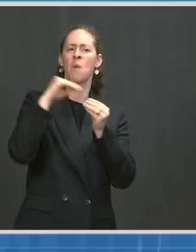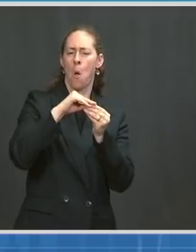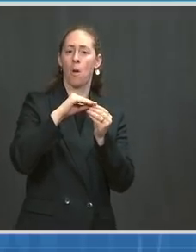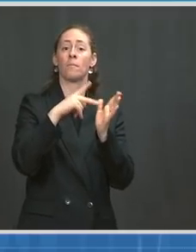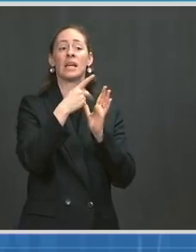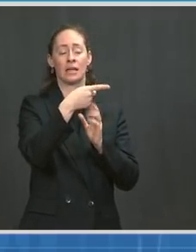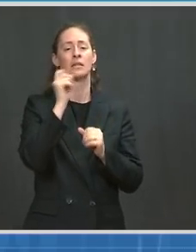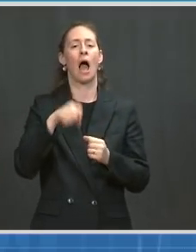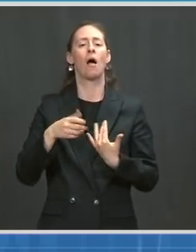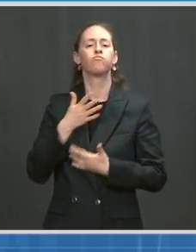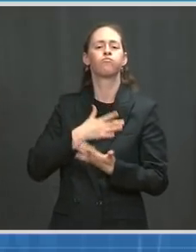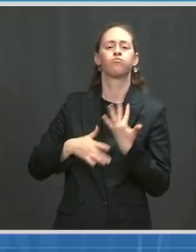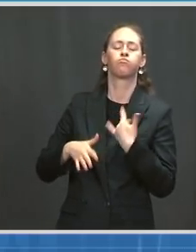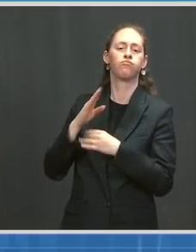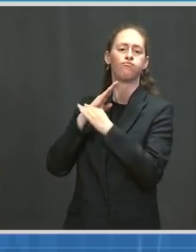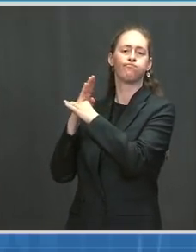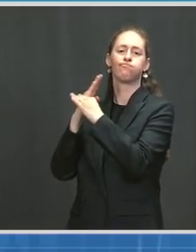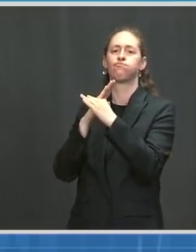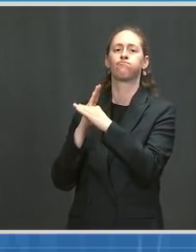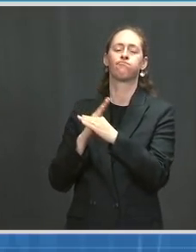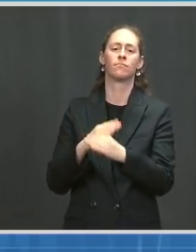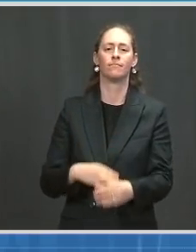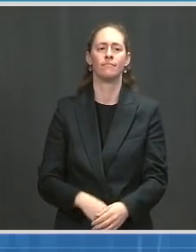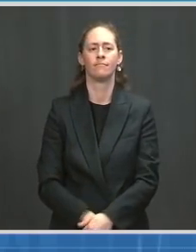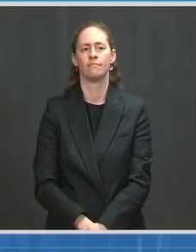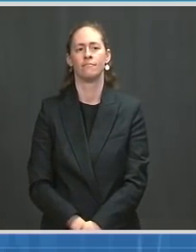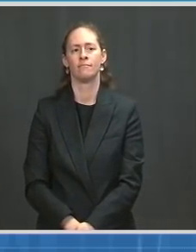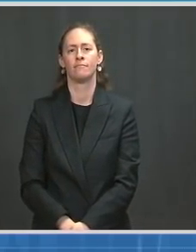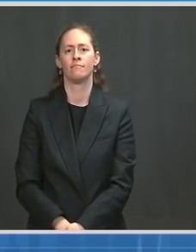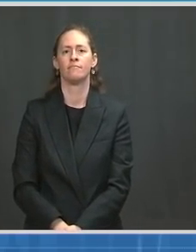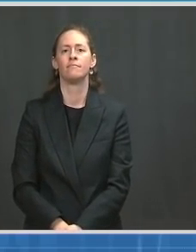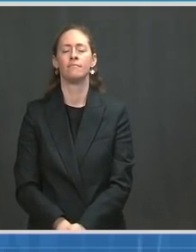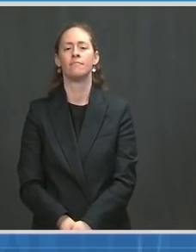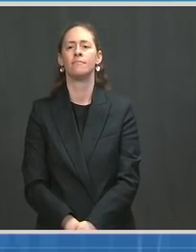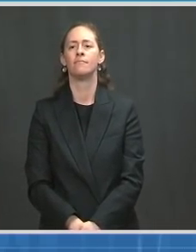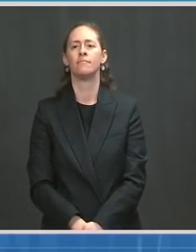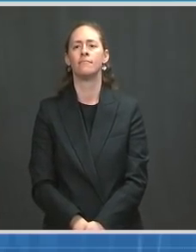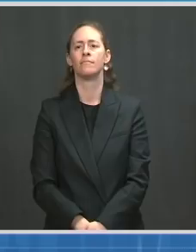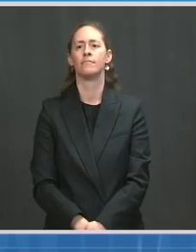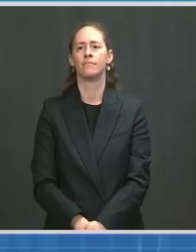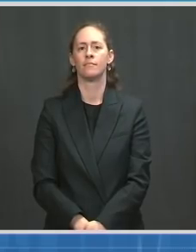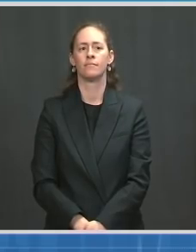Mr. Slavitt: And maybe in an upcoming session, we'll highlight the status of the trials of the antivirals